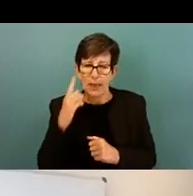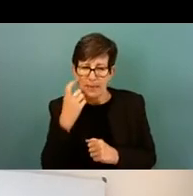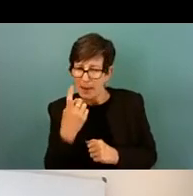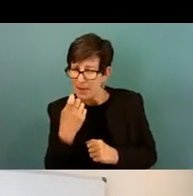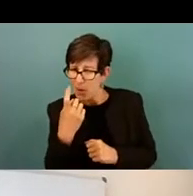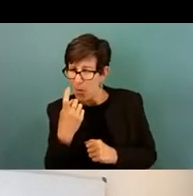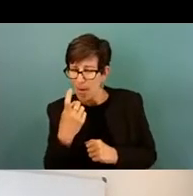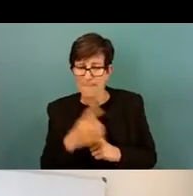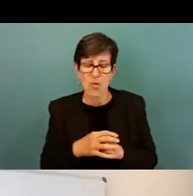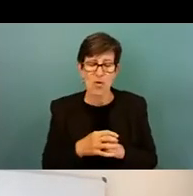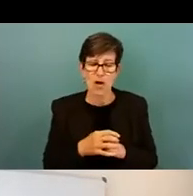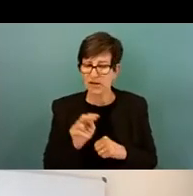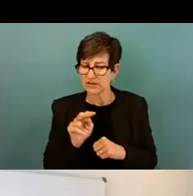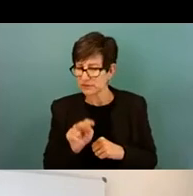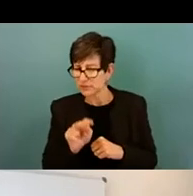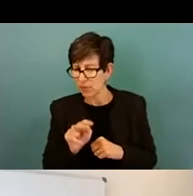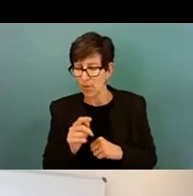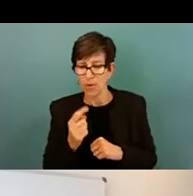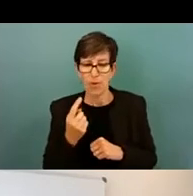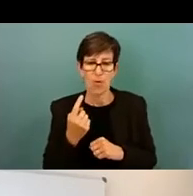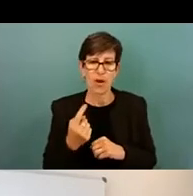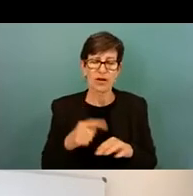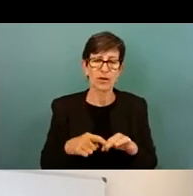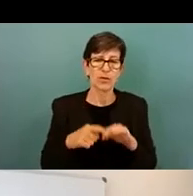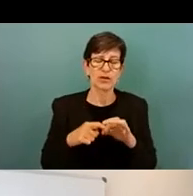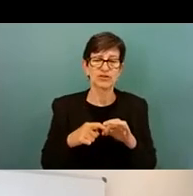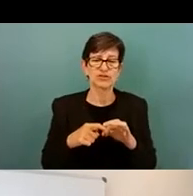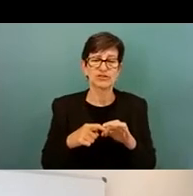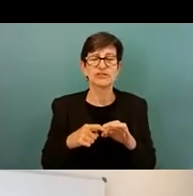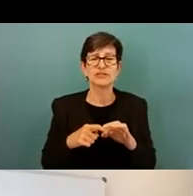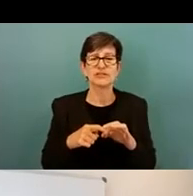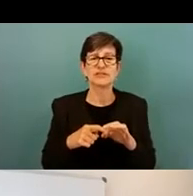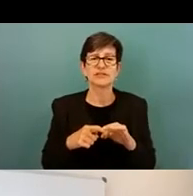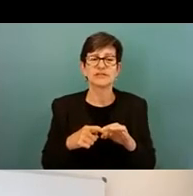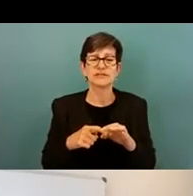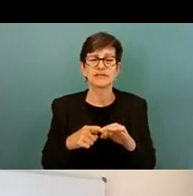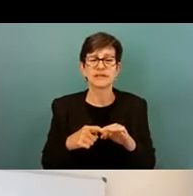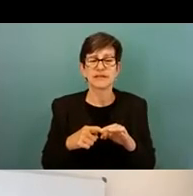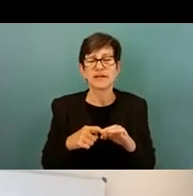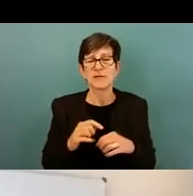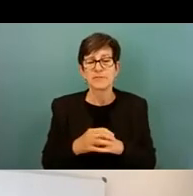see that there was one that really was stepping a little bit more broadly out from just our